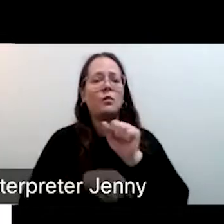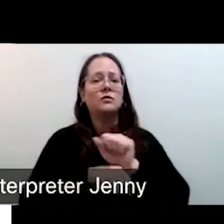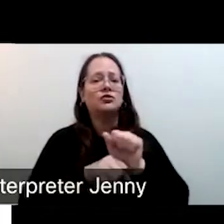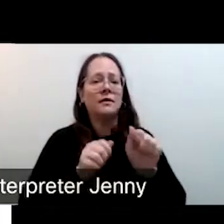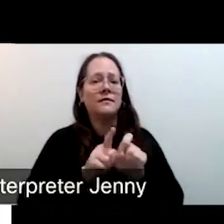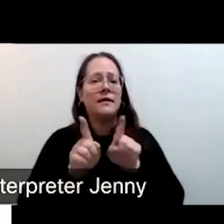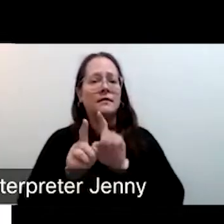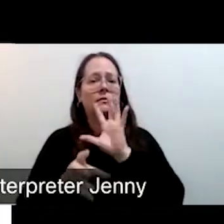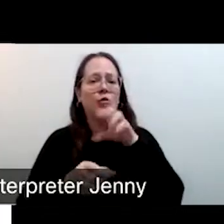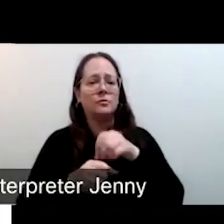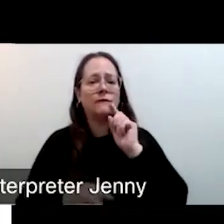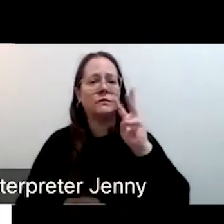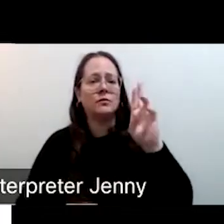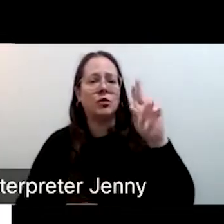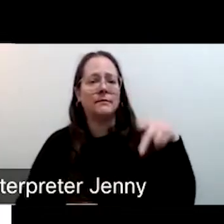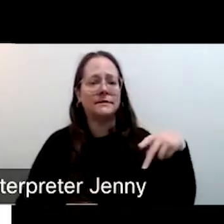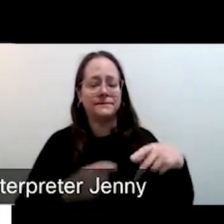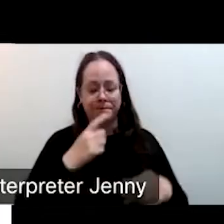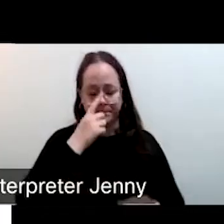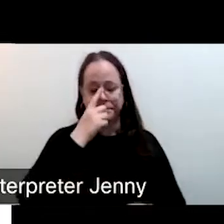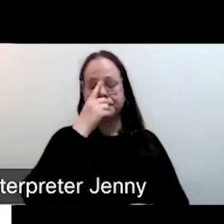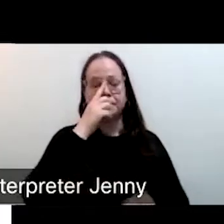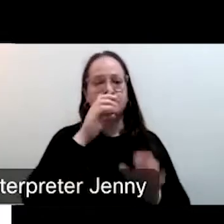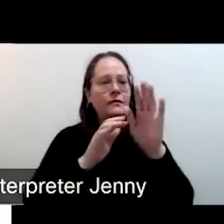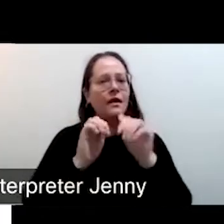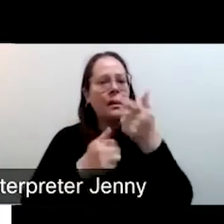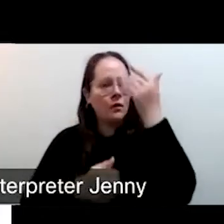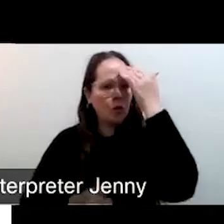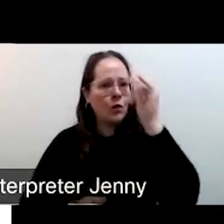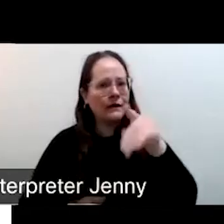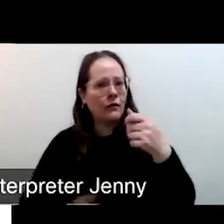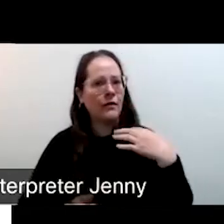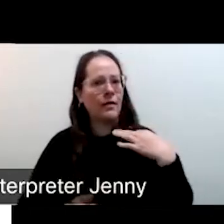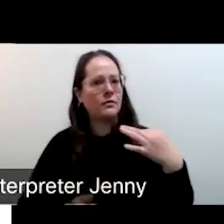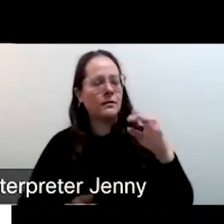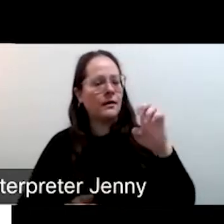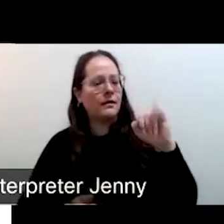So, how do you know if you are eligible to take part in WRP?